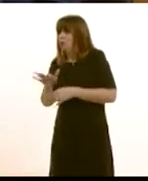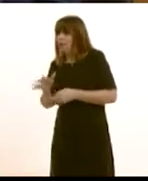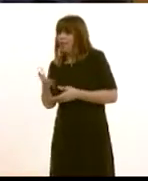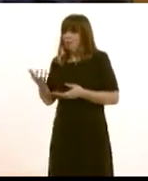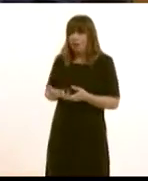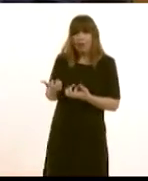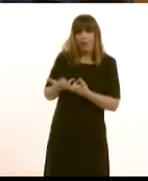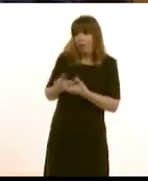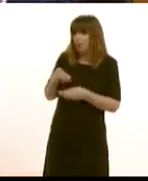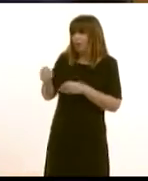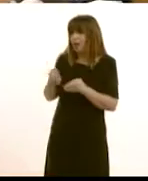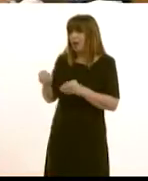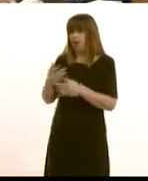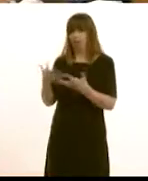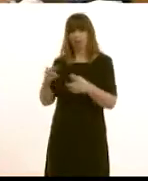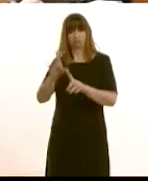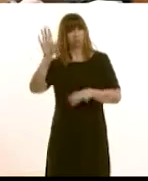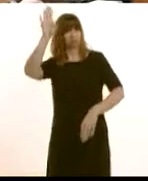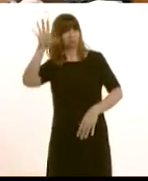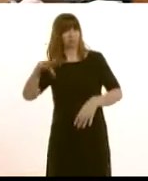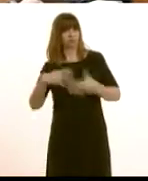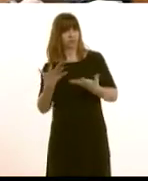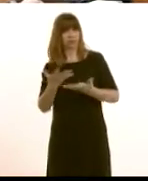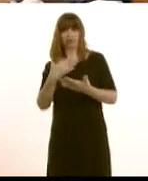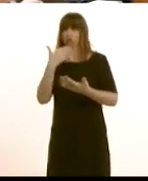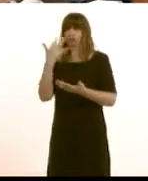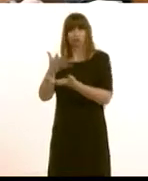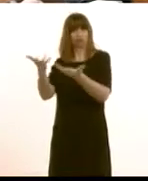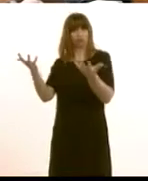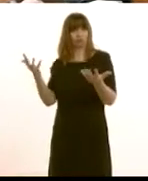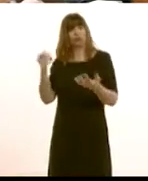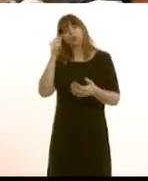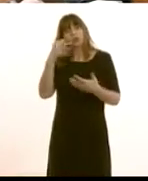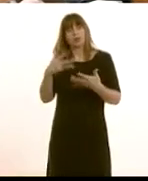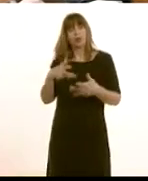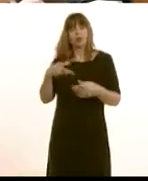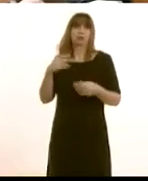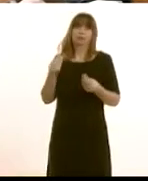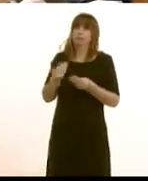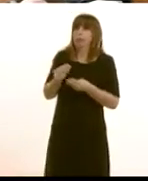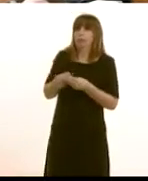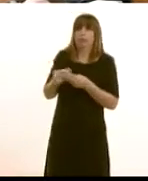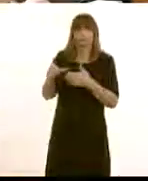who would love to do it. Times are difficult financiallyówe know that. Museums are not